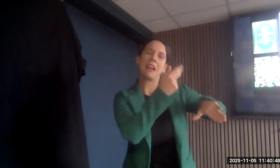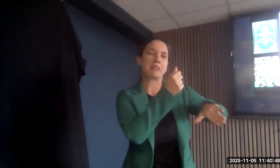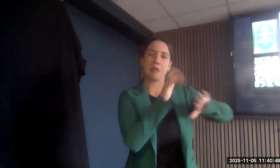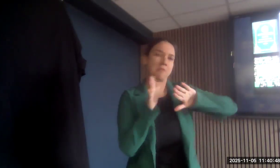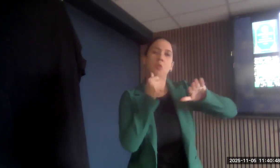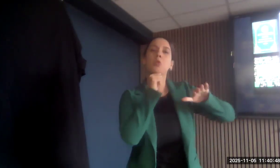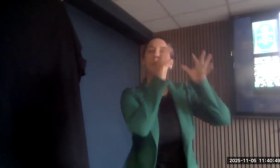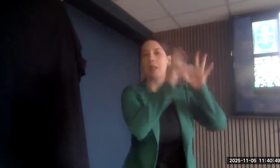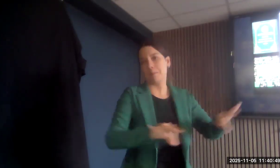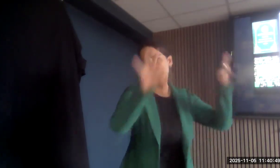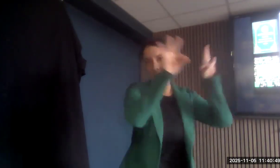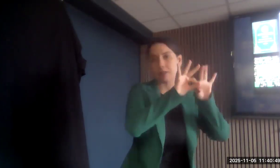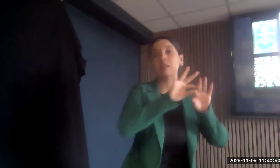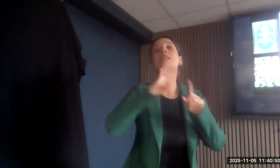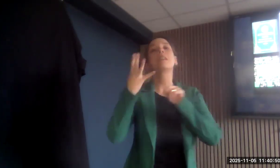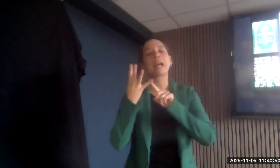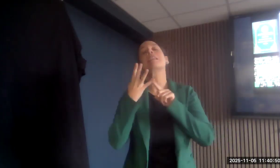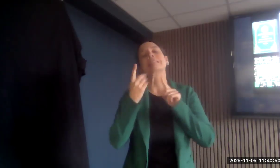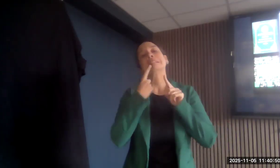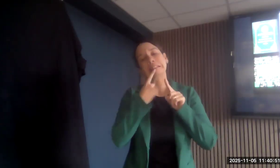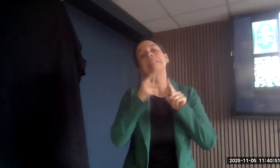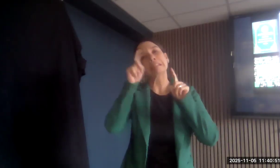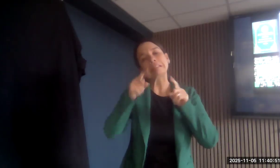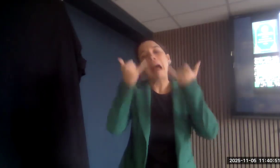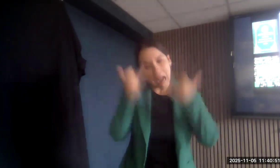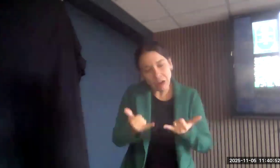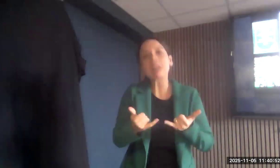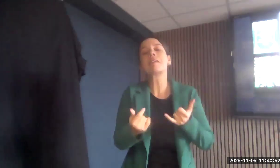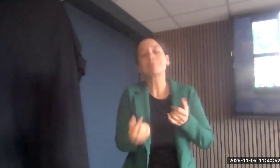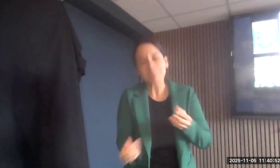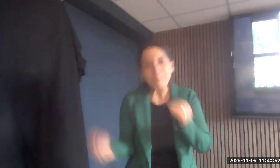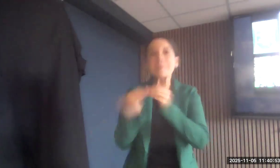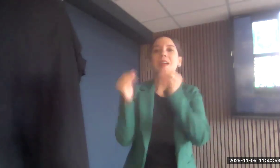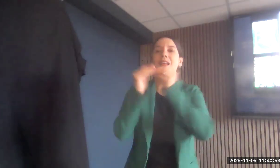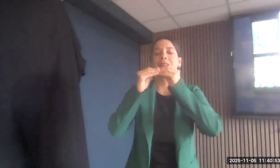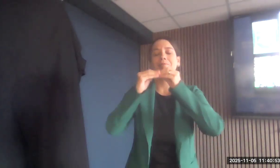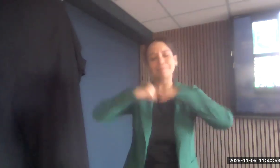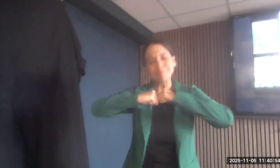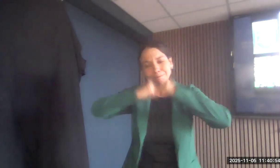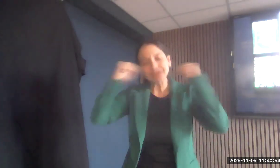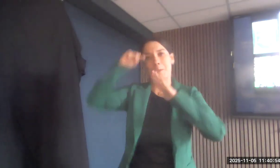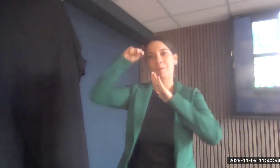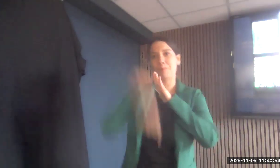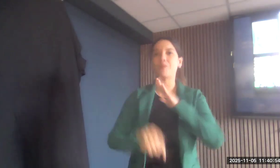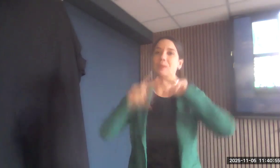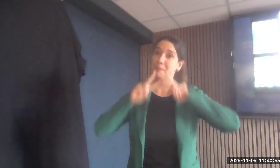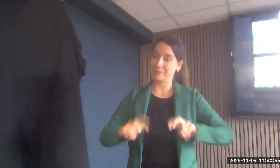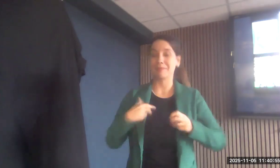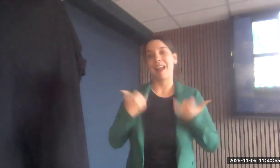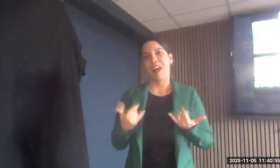Schmidt's research didn't look at ASL. This wasn't the focus of that research, and Rodrigo Machado's research in 2024.